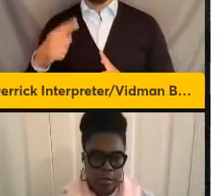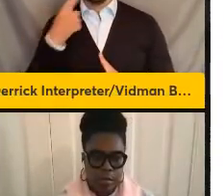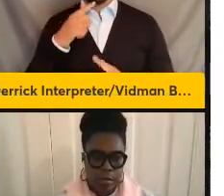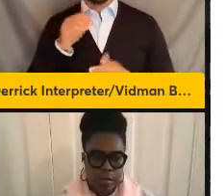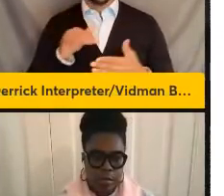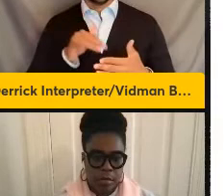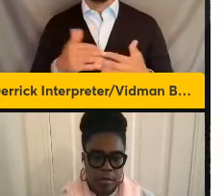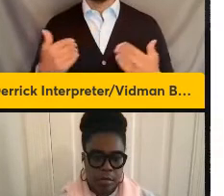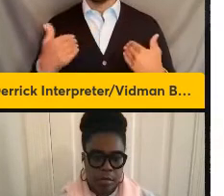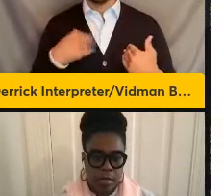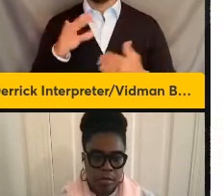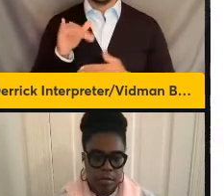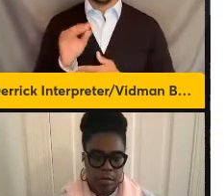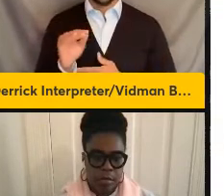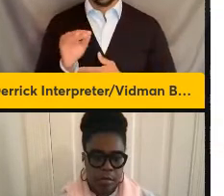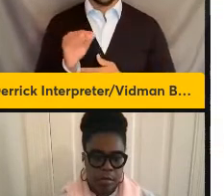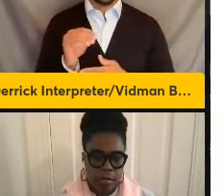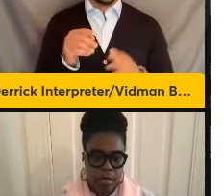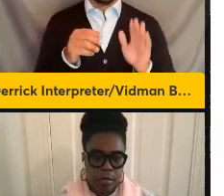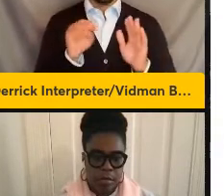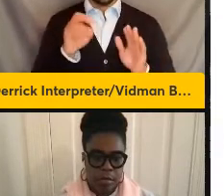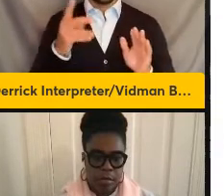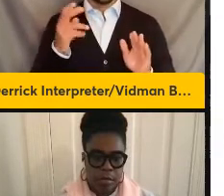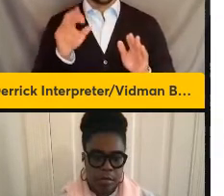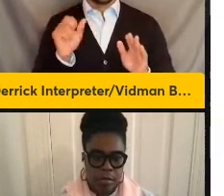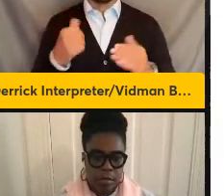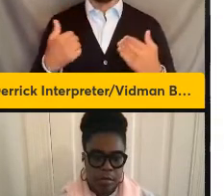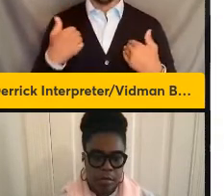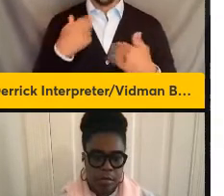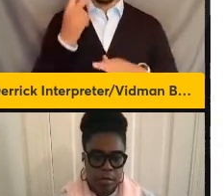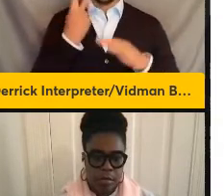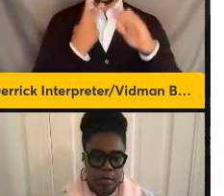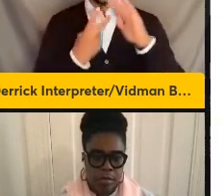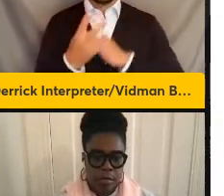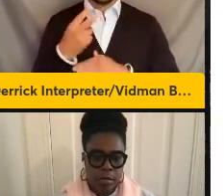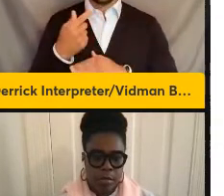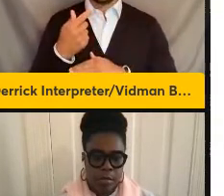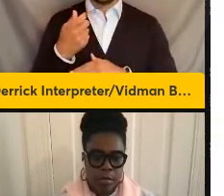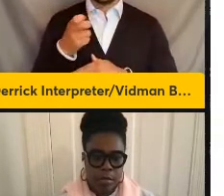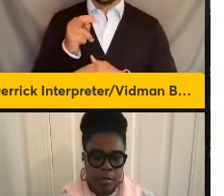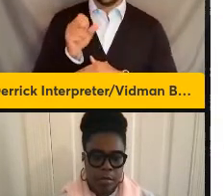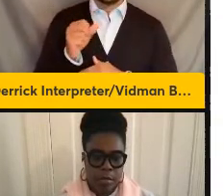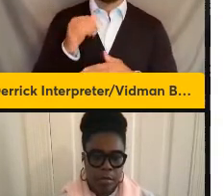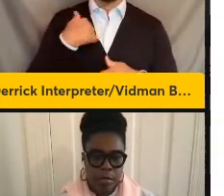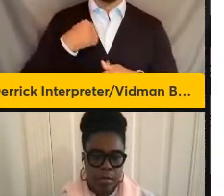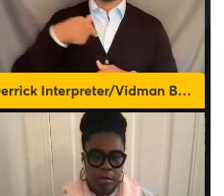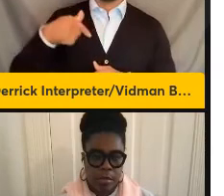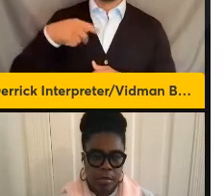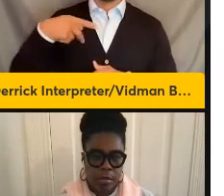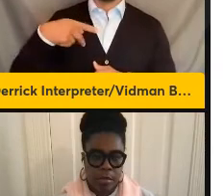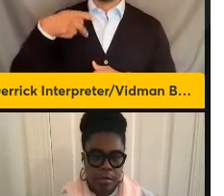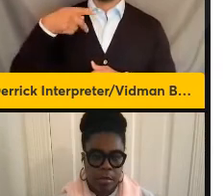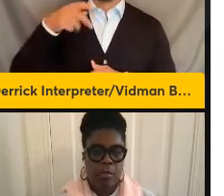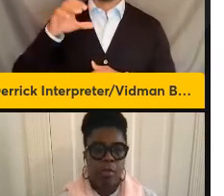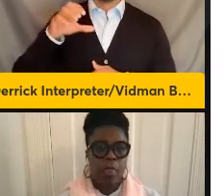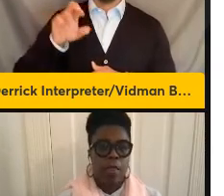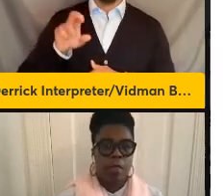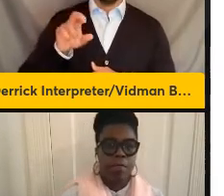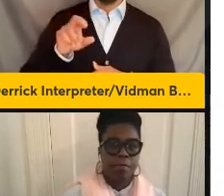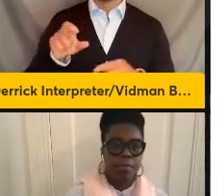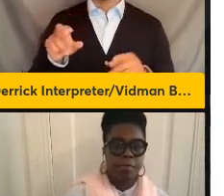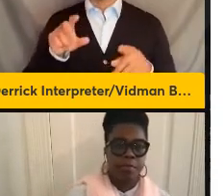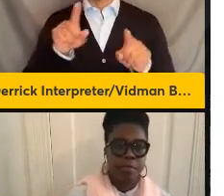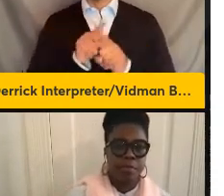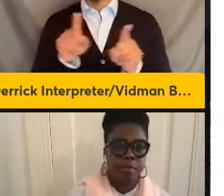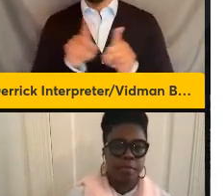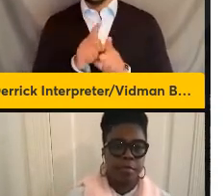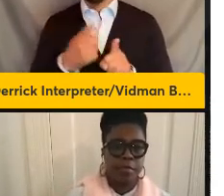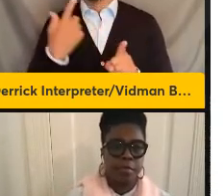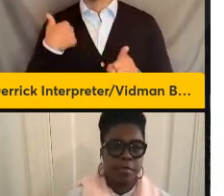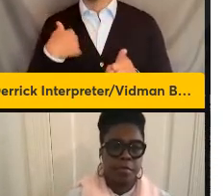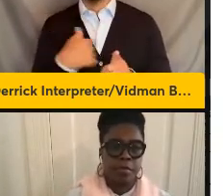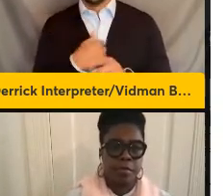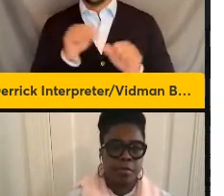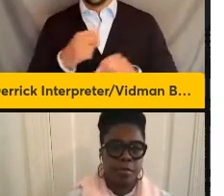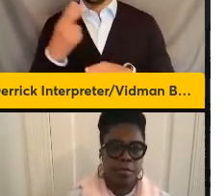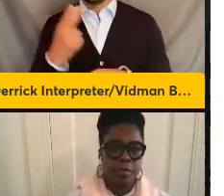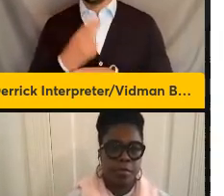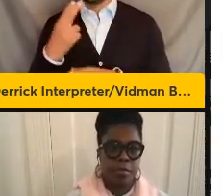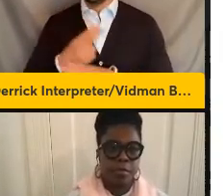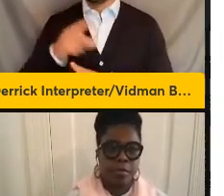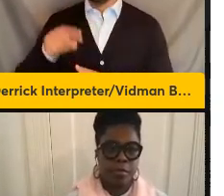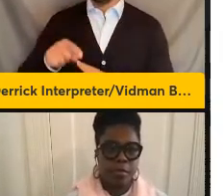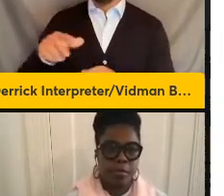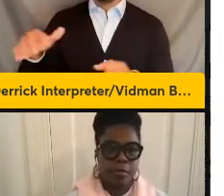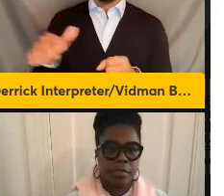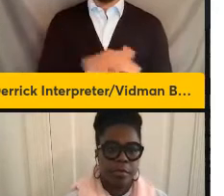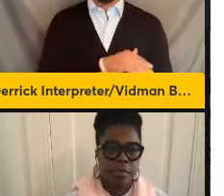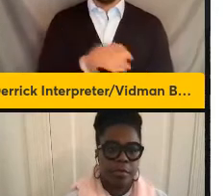biomarkers so we translated the most predictive genes into qPCR data, but we can also use this whole transcriptome data sets